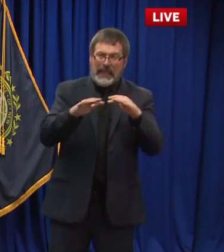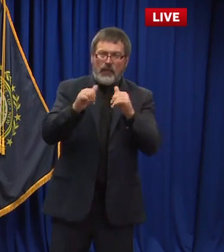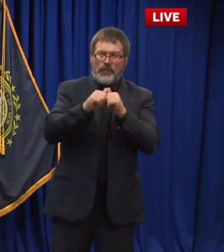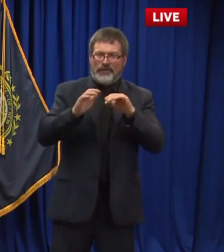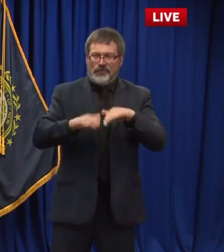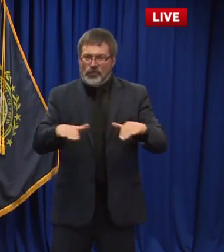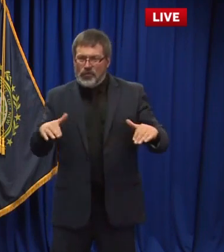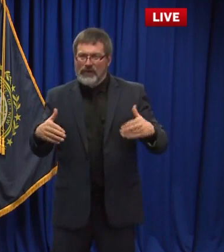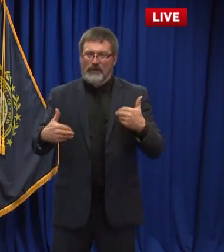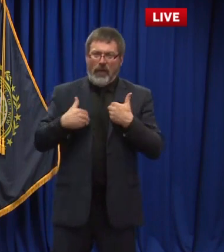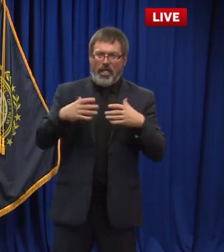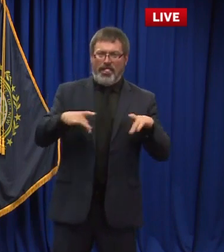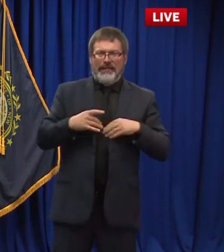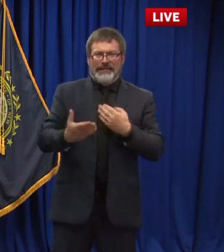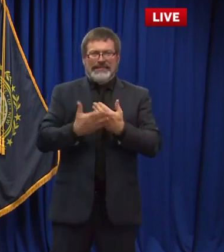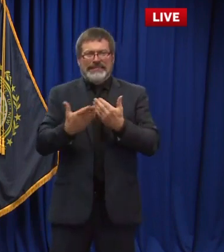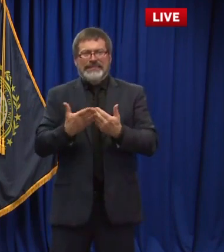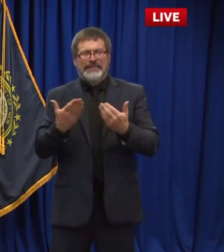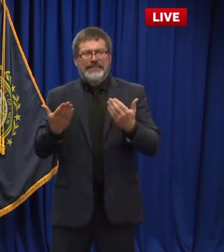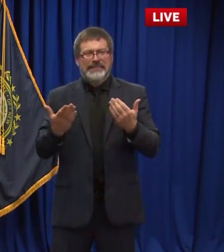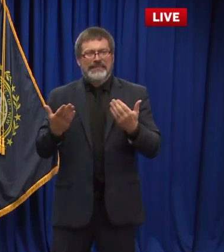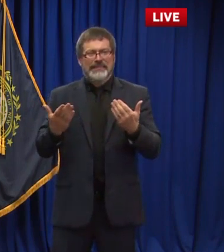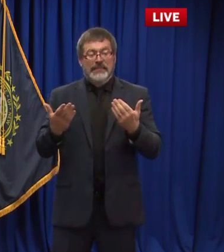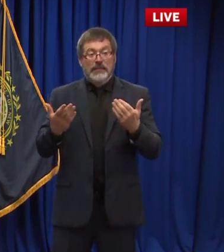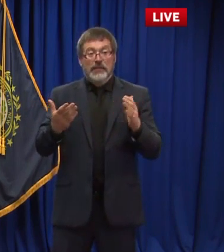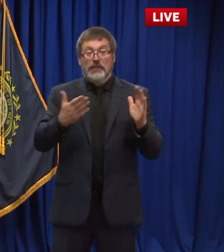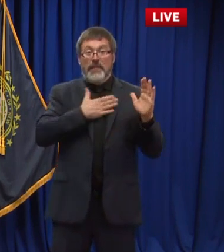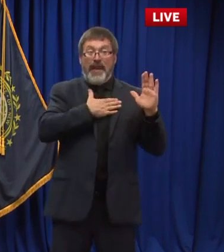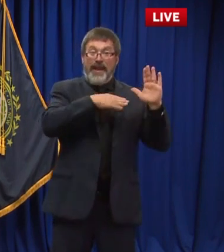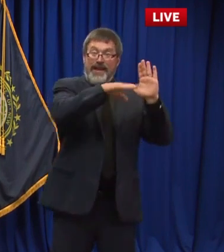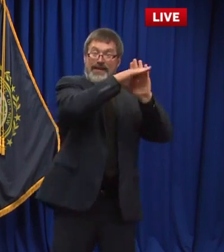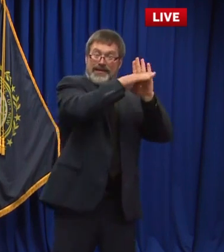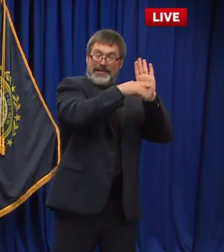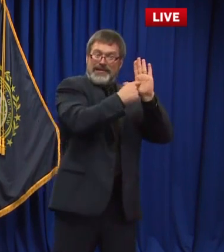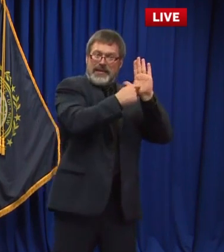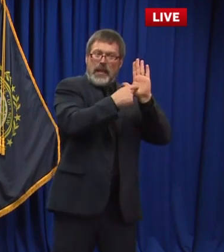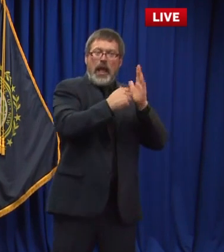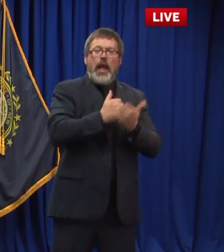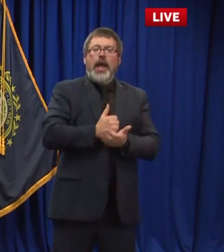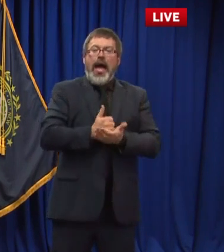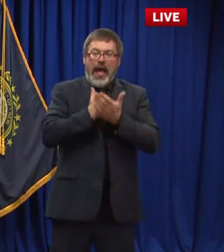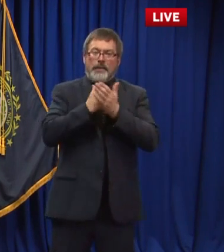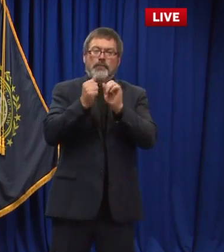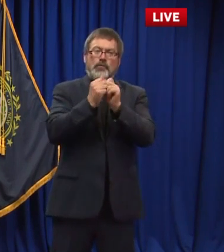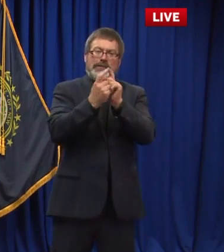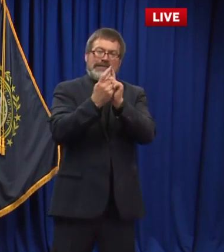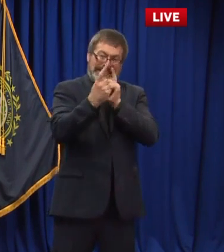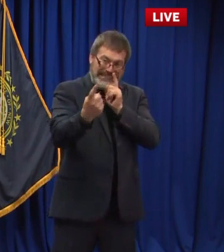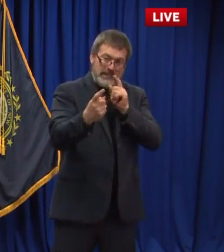SO MAINTAINING THAT ELEVATED LEVEL FOR FOLKS WHO ARE OVER AND WANT TO CONGREGATE IN THE SETTING.